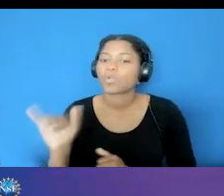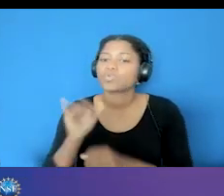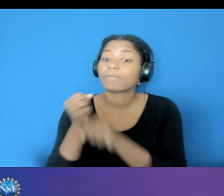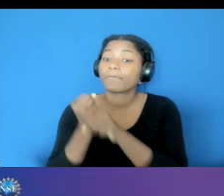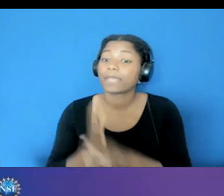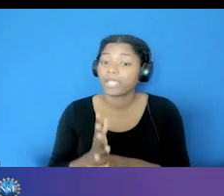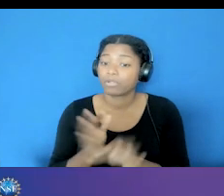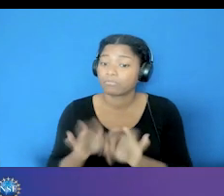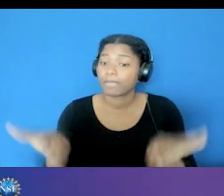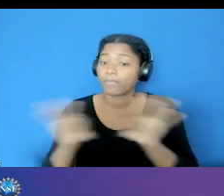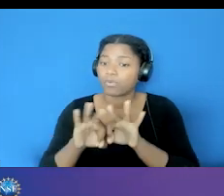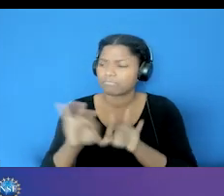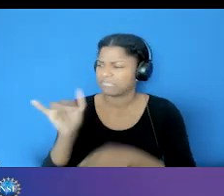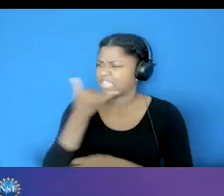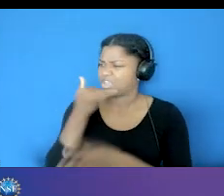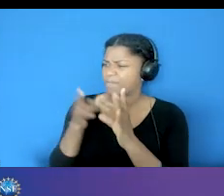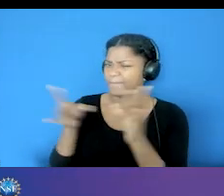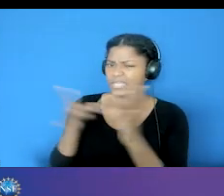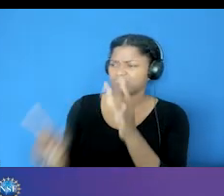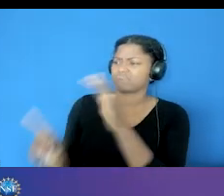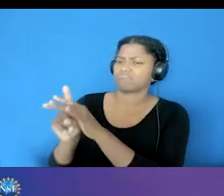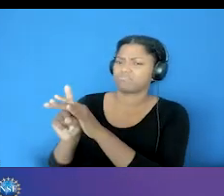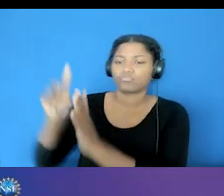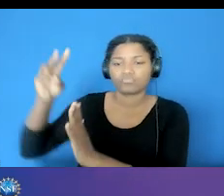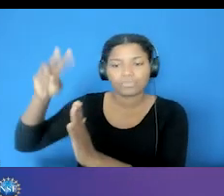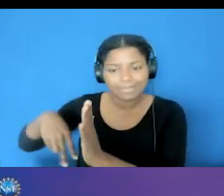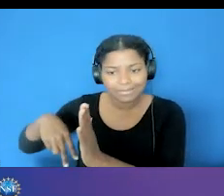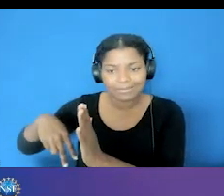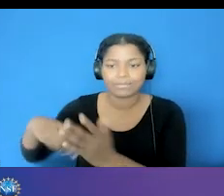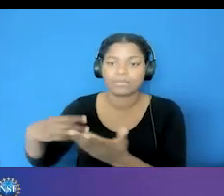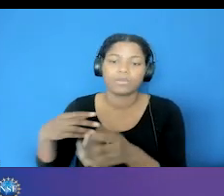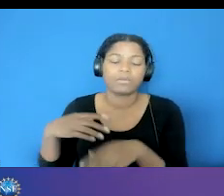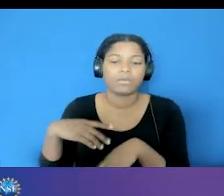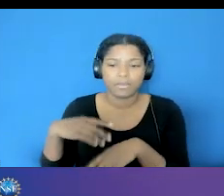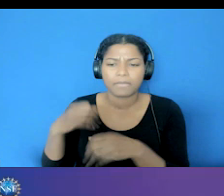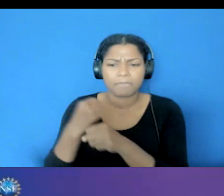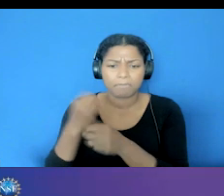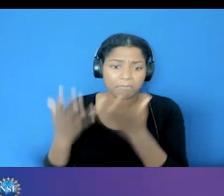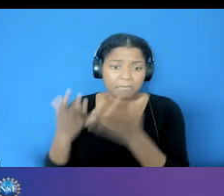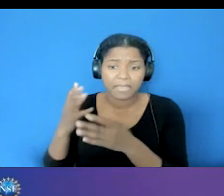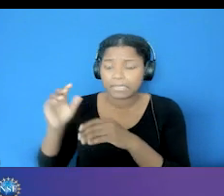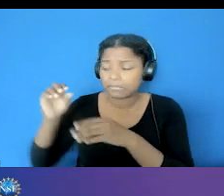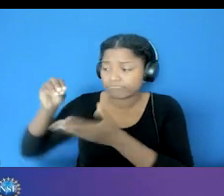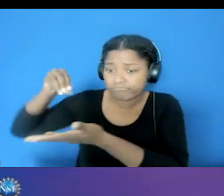Being prepared: Read the error message that you receive in Research.gov or FastLane and make screenshots of them.